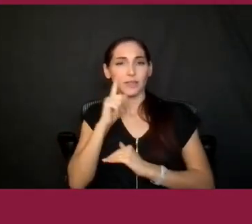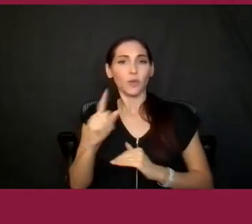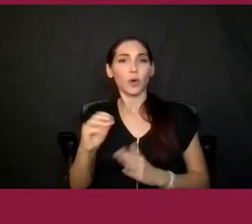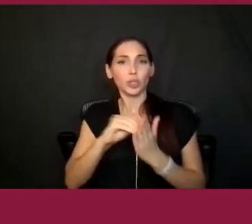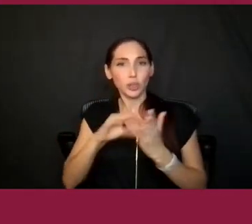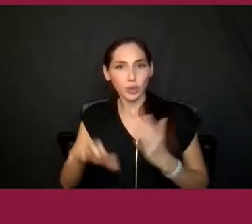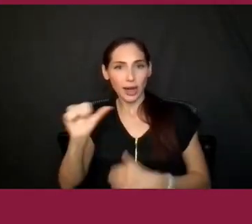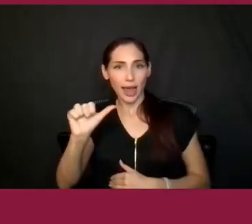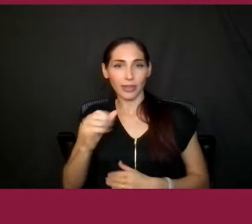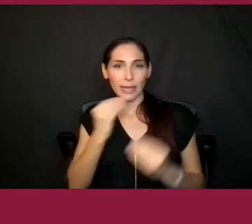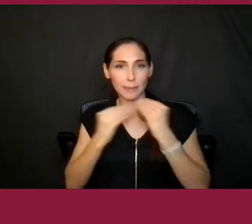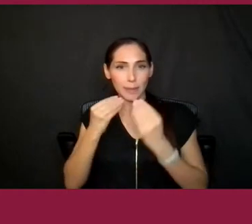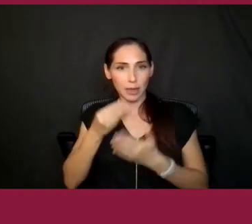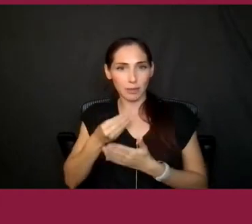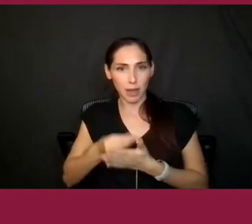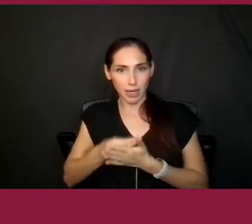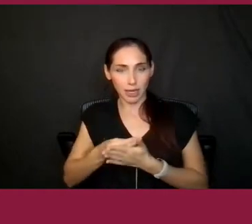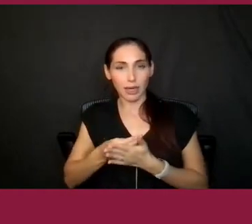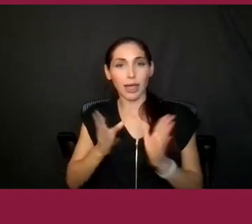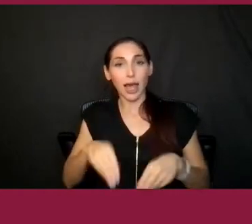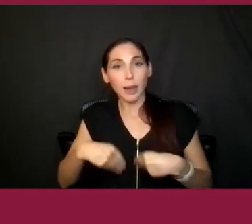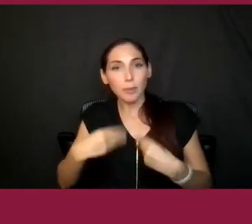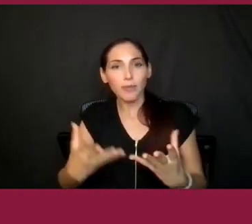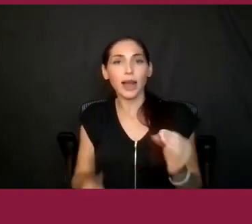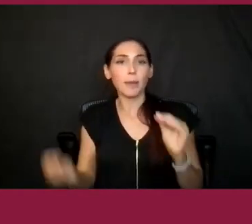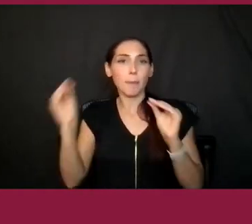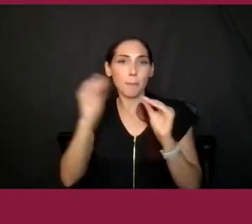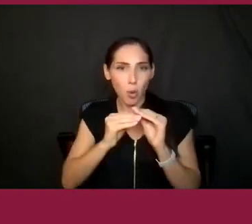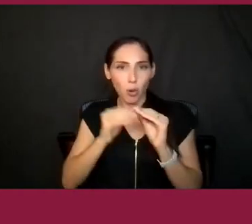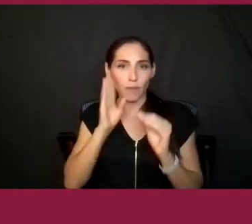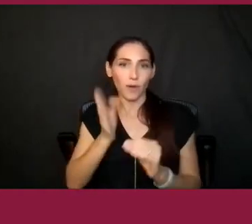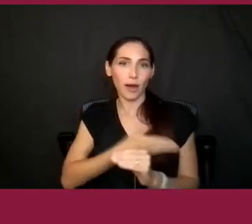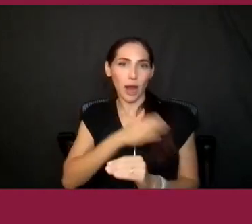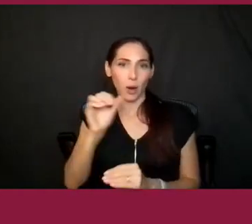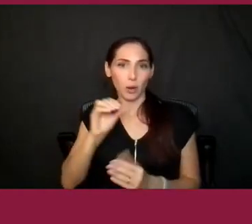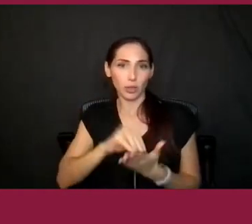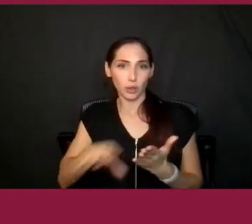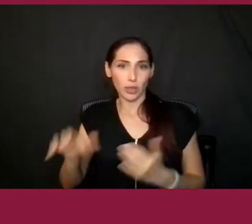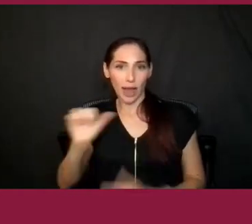and provide parity for our student athletes. Our coaches are amazing.